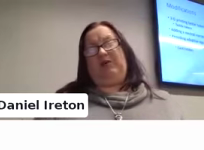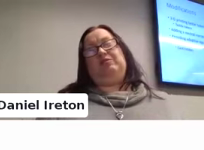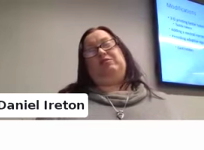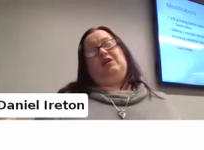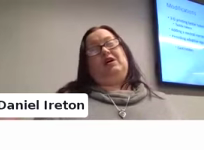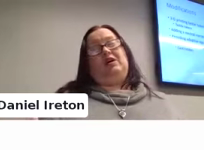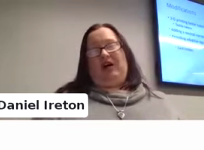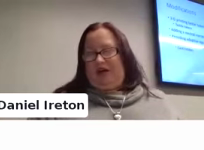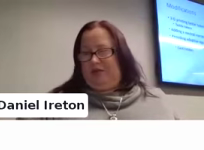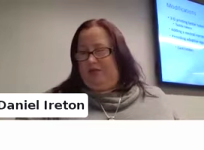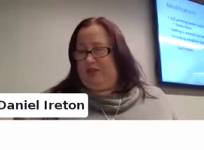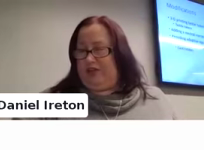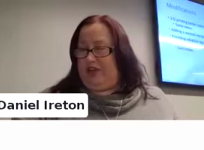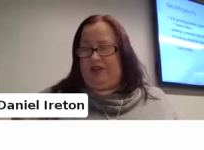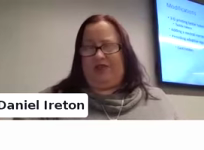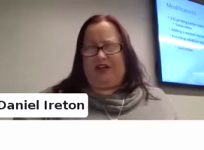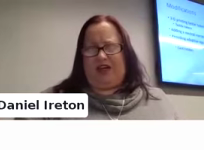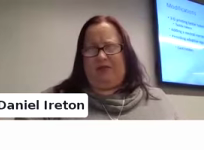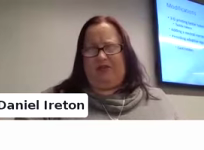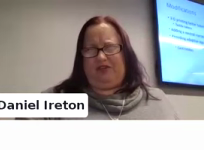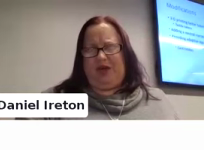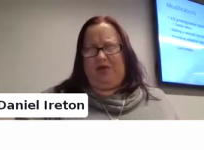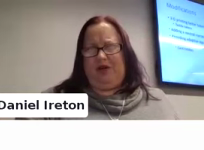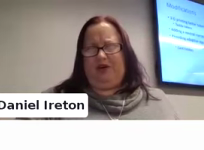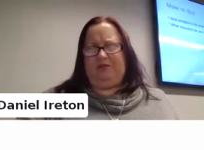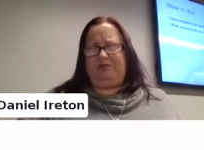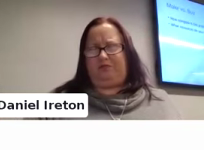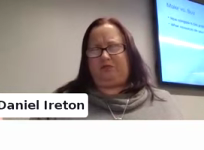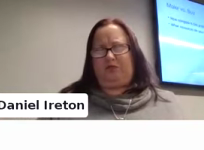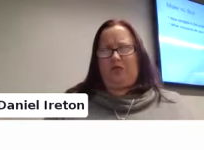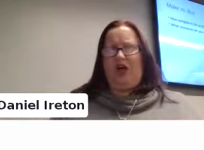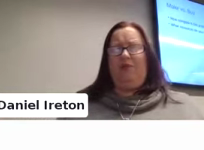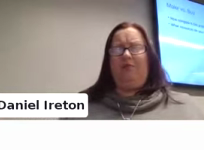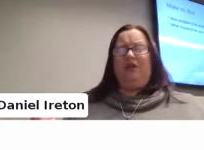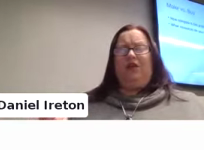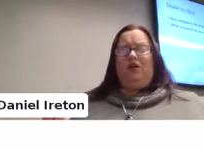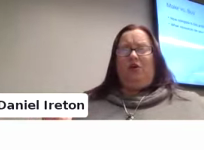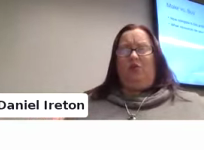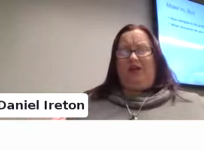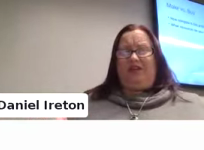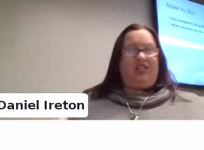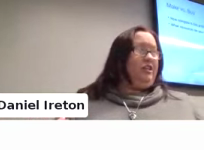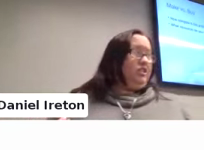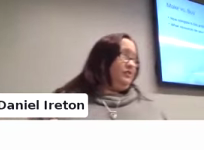So sometimes it's an as simple as provide adaptive equipment such a magnification or one of those card holders. That can actually make a huge difference.